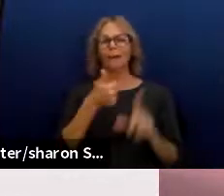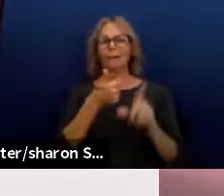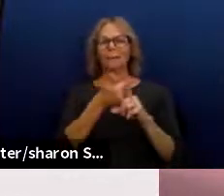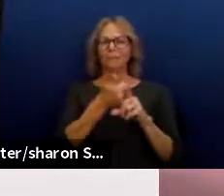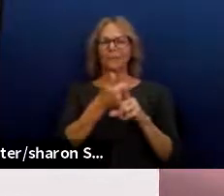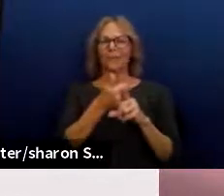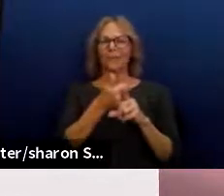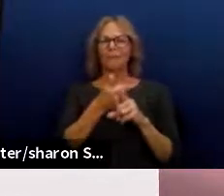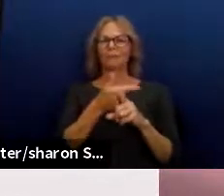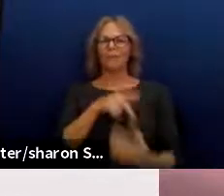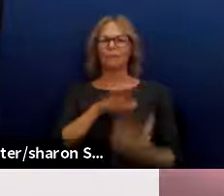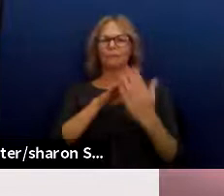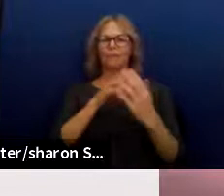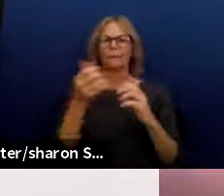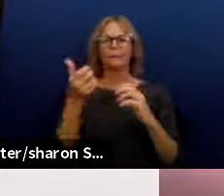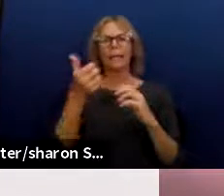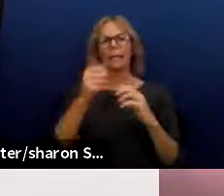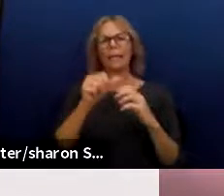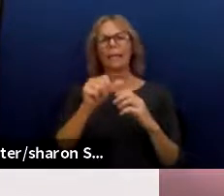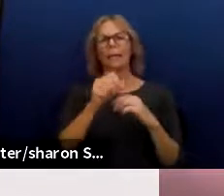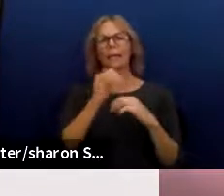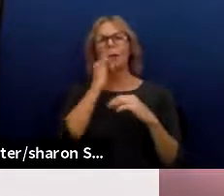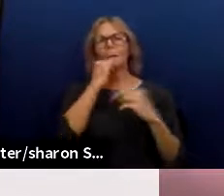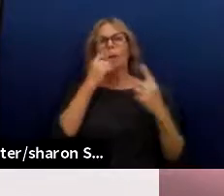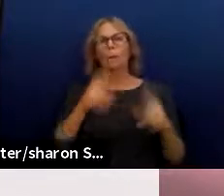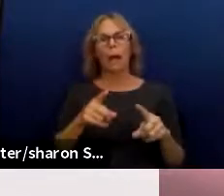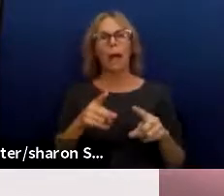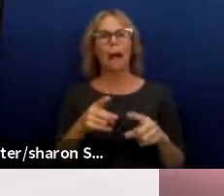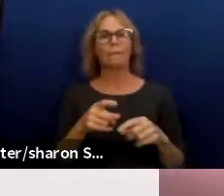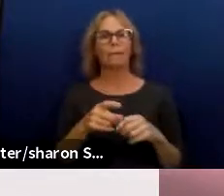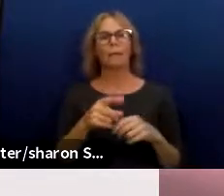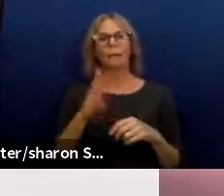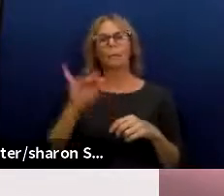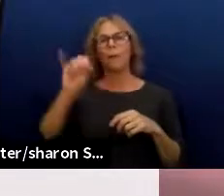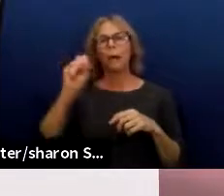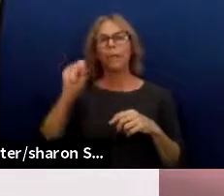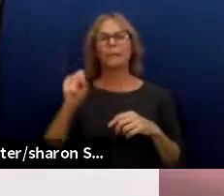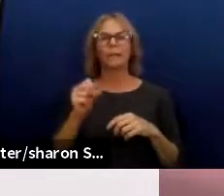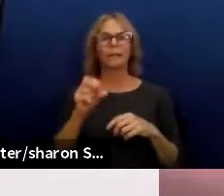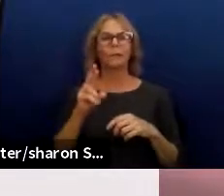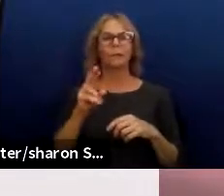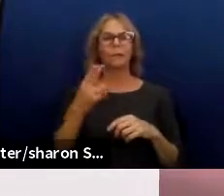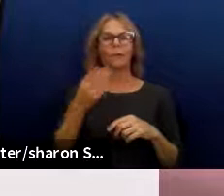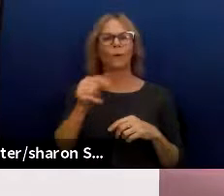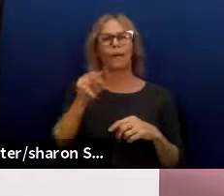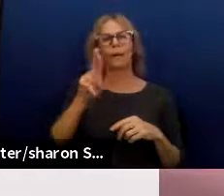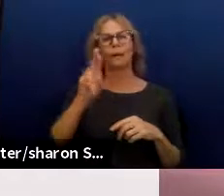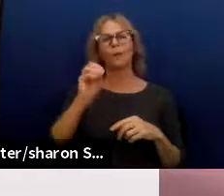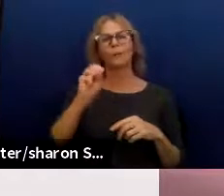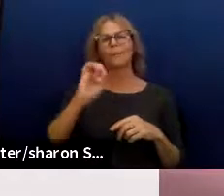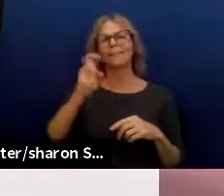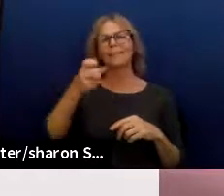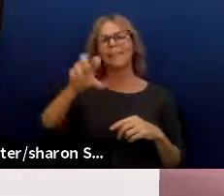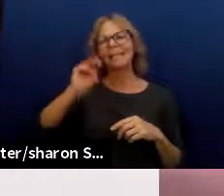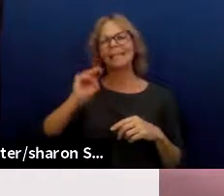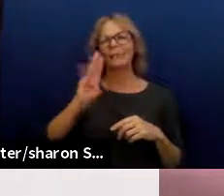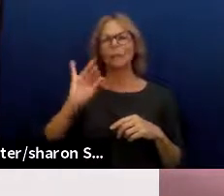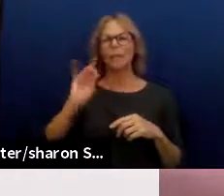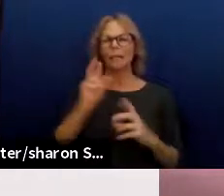addressing any, you know, accidental heteronormative biases that are heterosexism, heterosexism biases in themselves, and, and